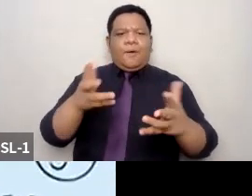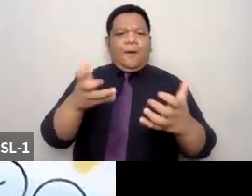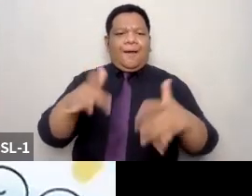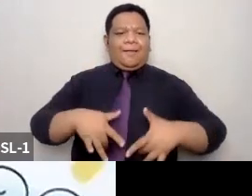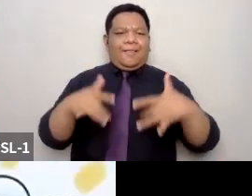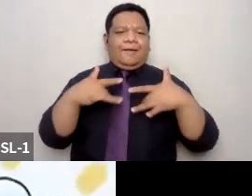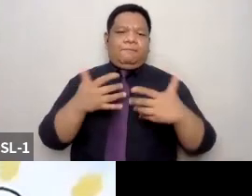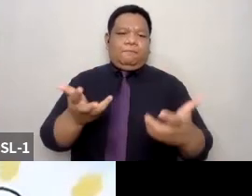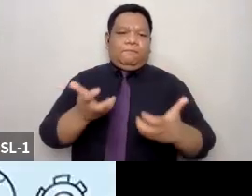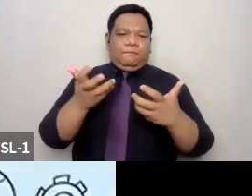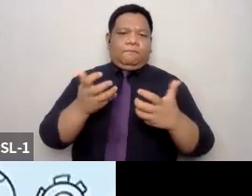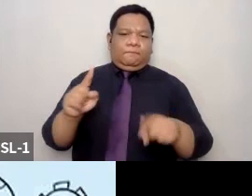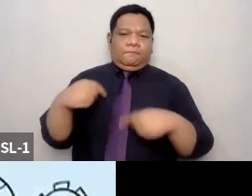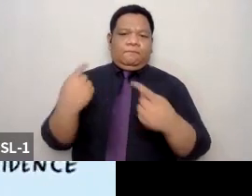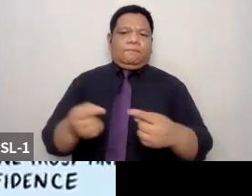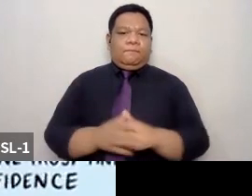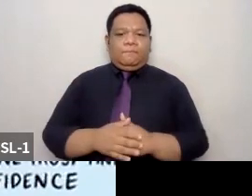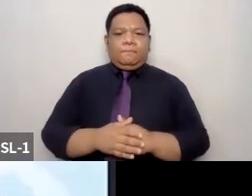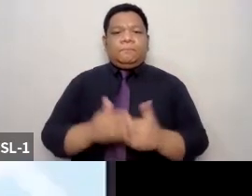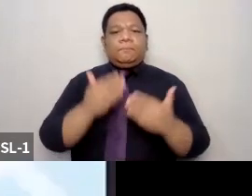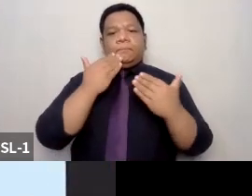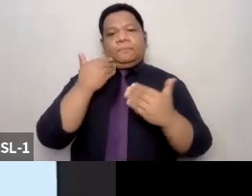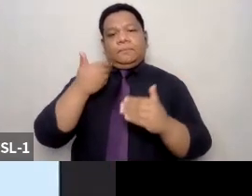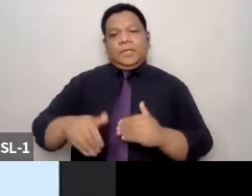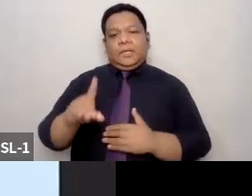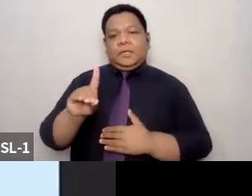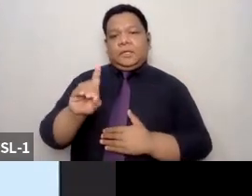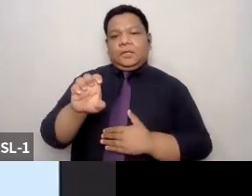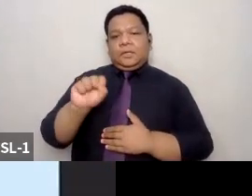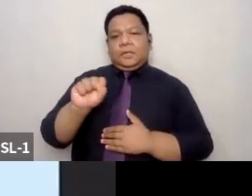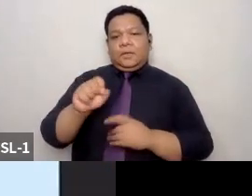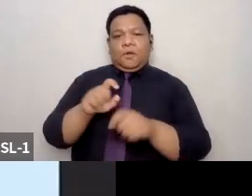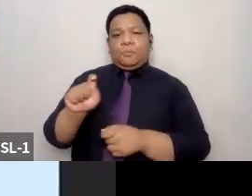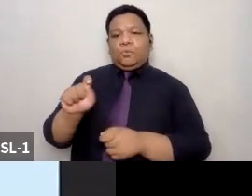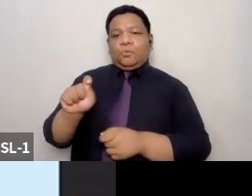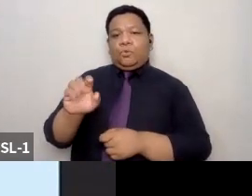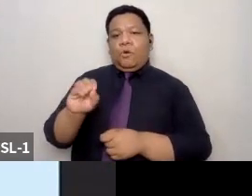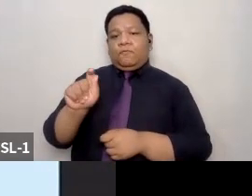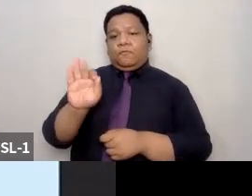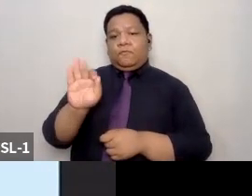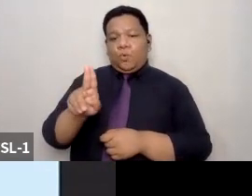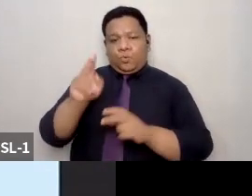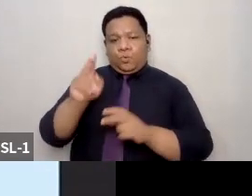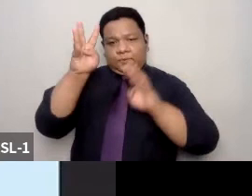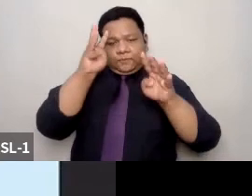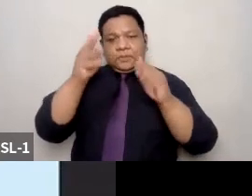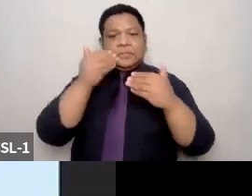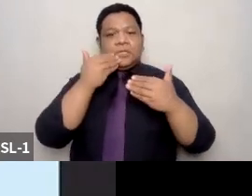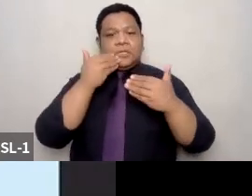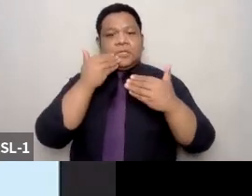Okay thank you everyone, I am Desiree from Tofu Creatives and thank you for letting me draw the big picture with all of you.